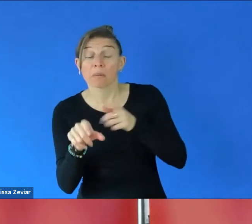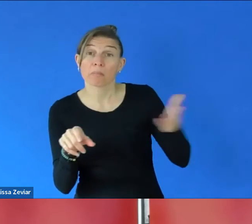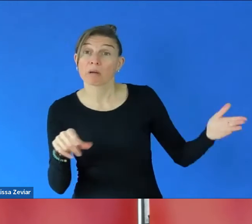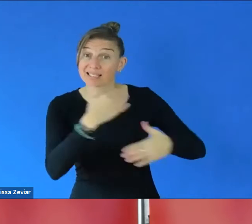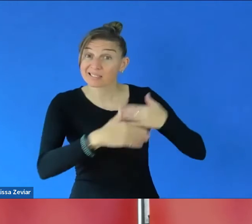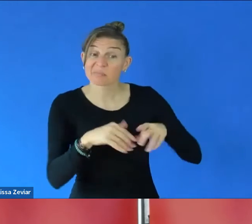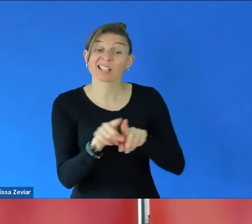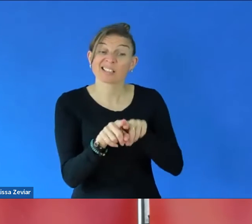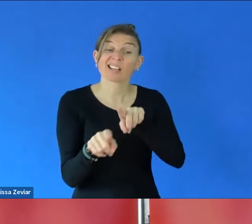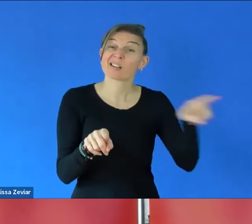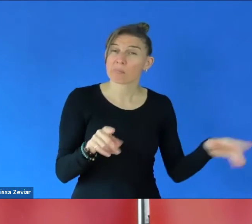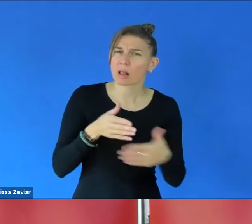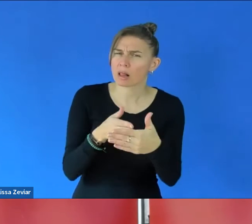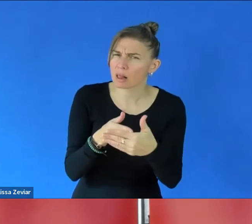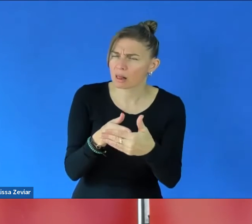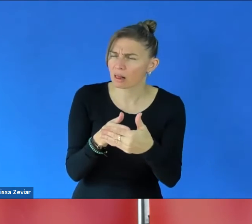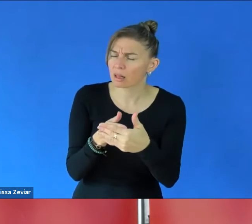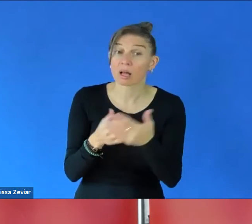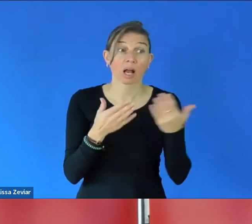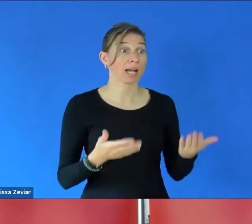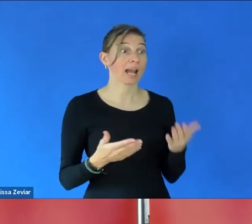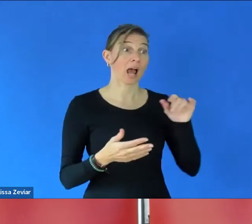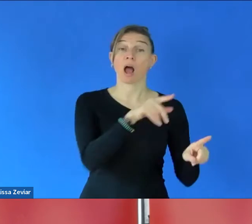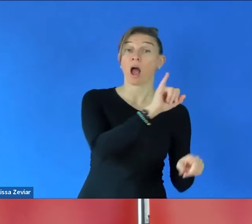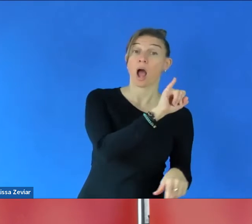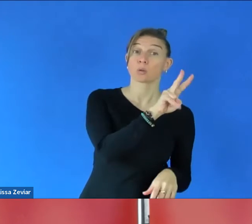and what i2i has done to support to overcome these challenges.